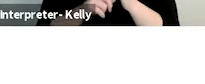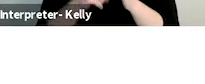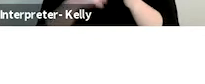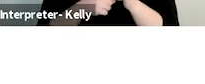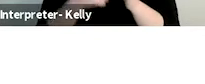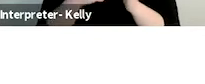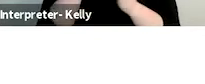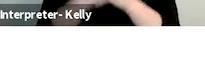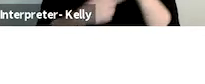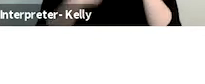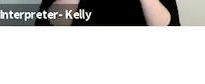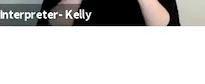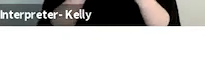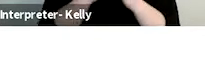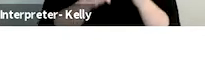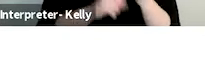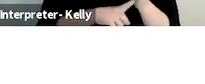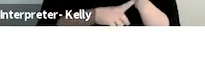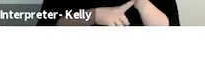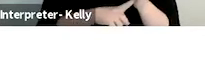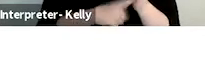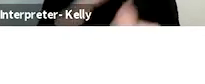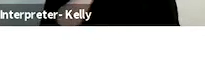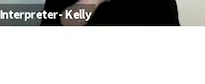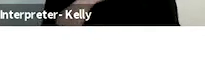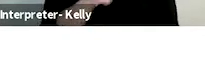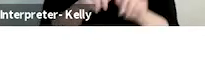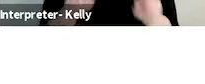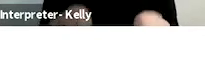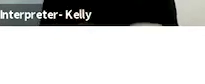with the conscious and deliberate creation of lessons and outcomes that allow all students